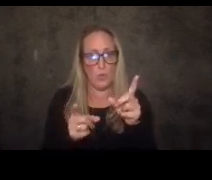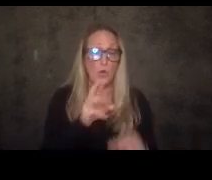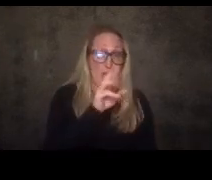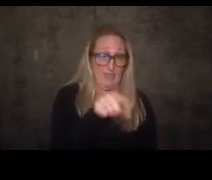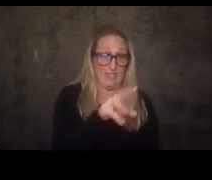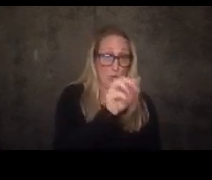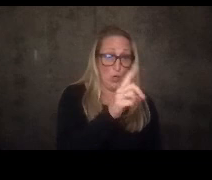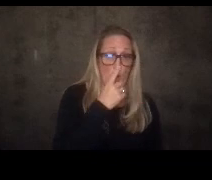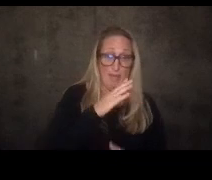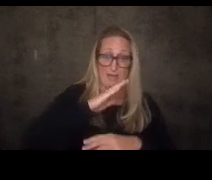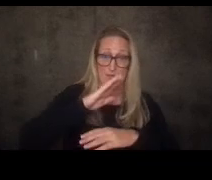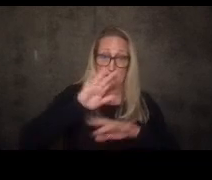desktop and the word online.